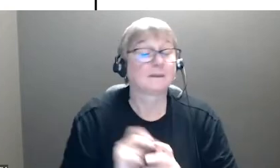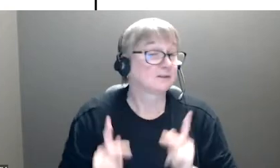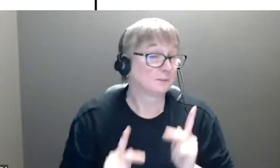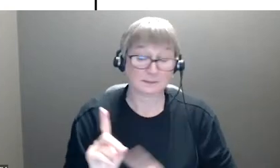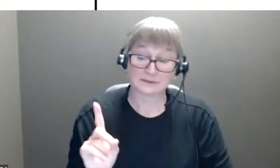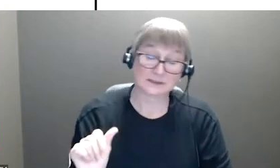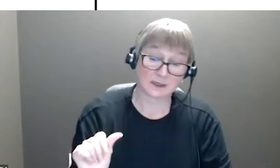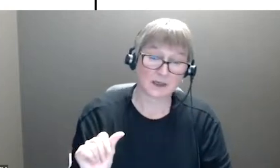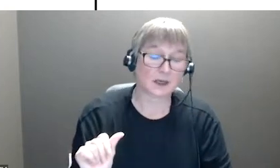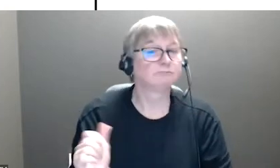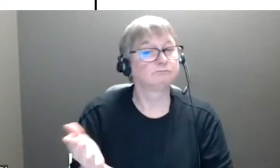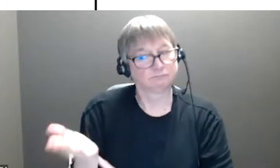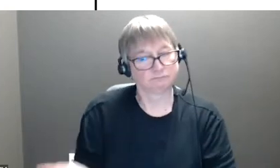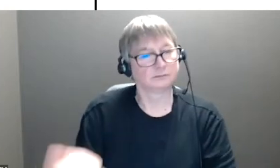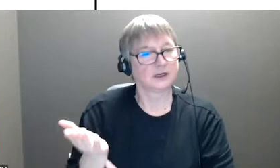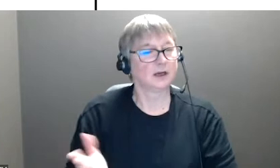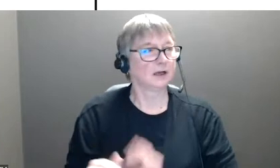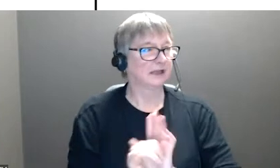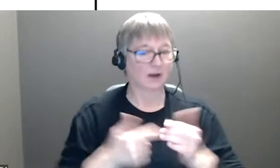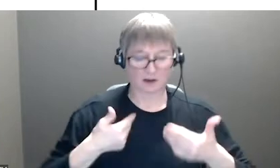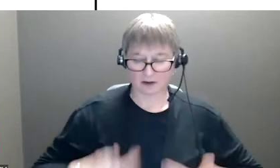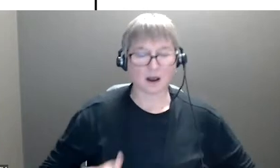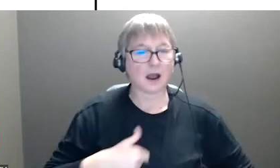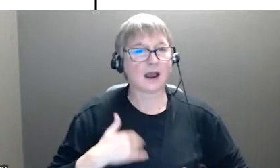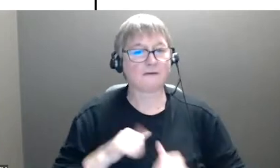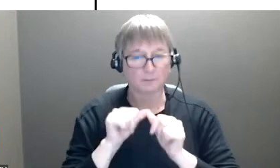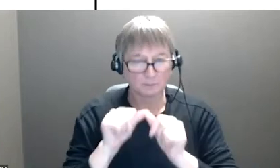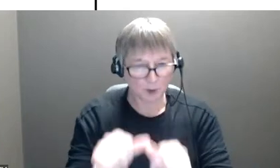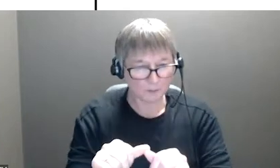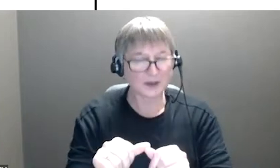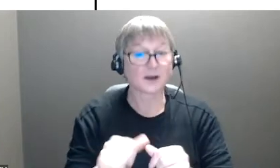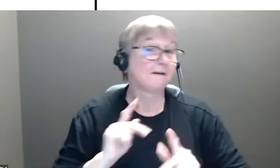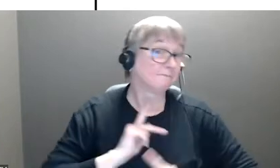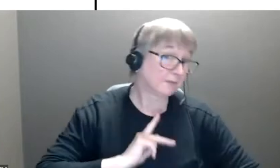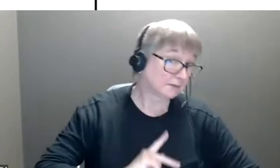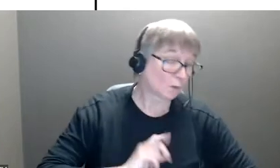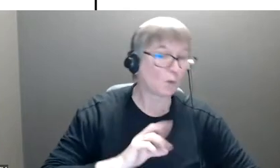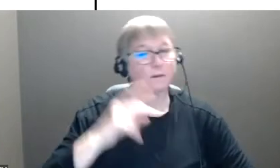physical or mental impairment restricting their performance of daily activities.